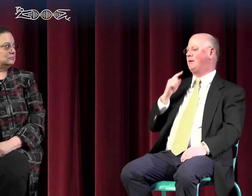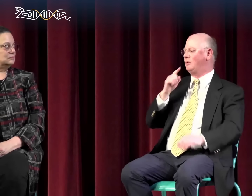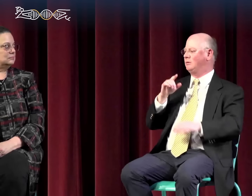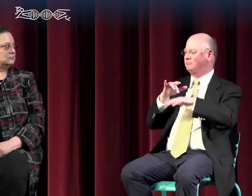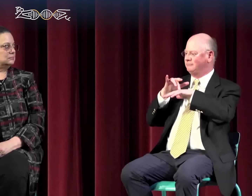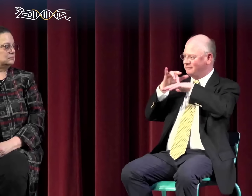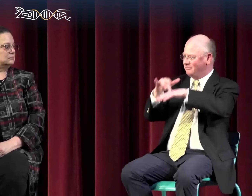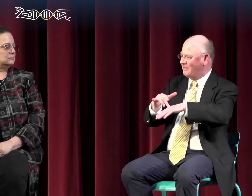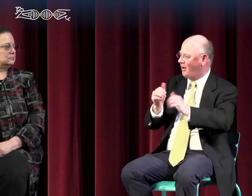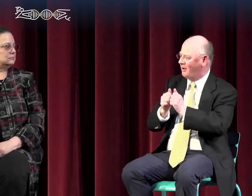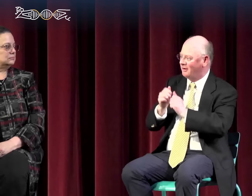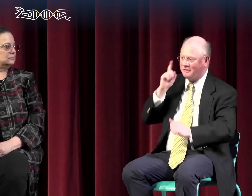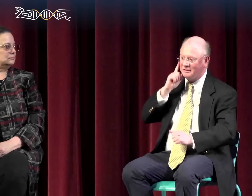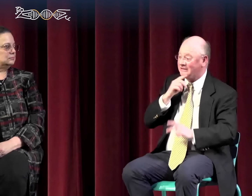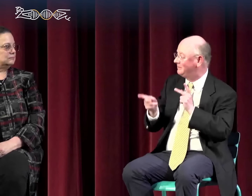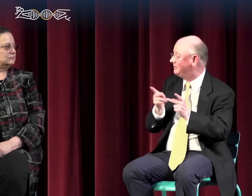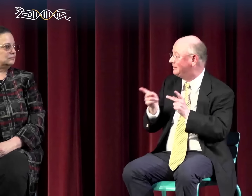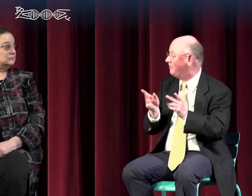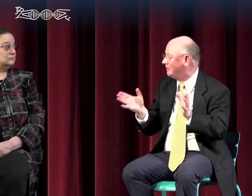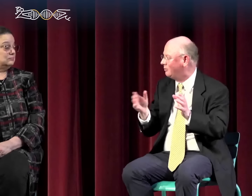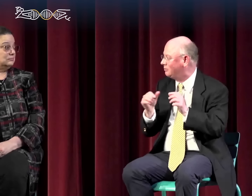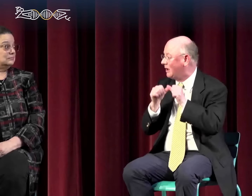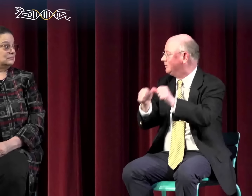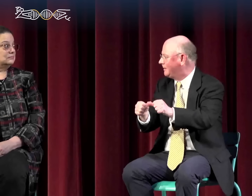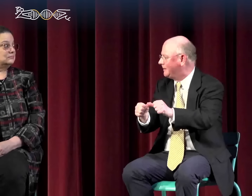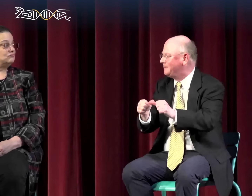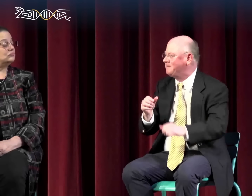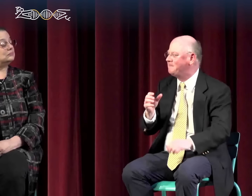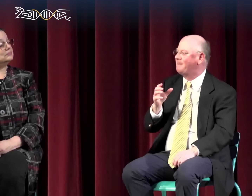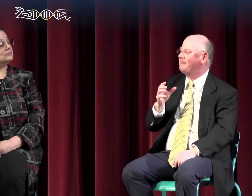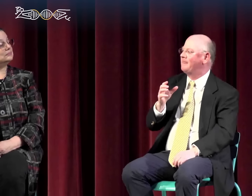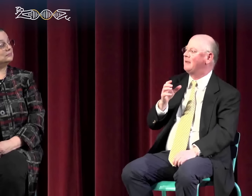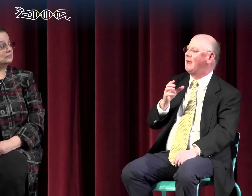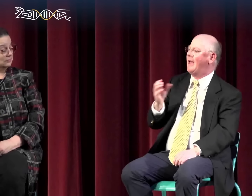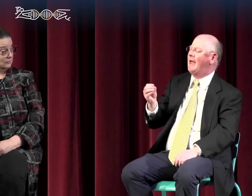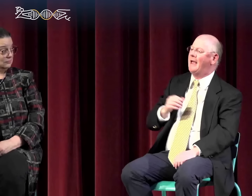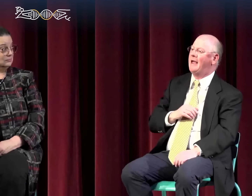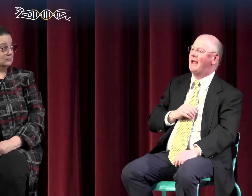Bell was, in my mind, obsessed with Deaf people throughout his life.